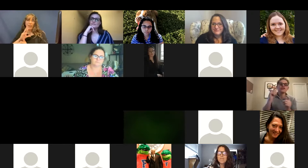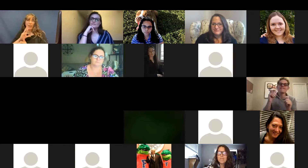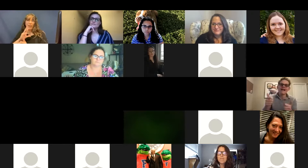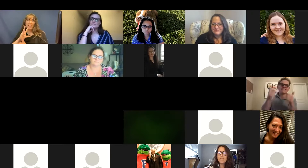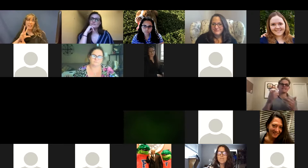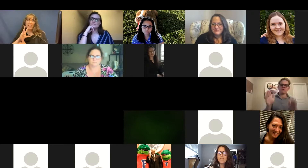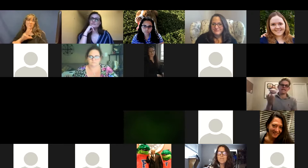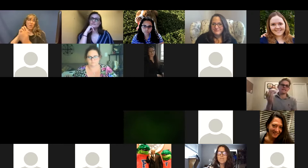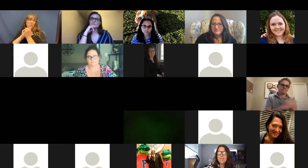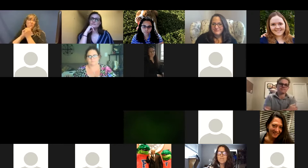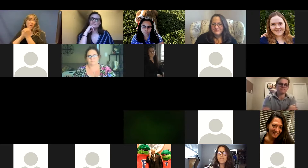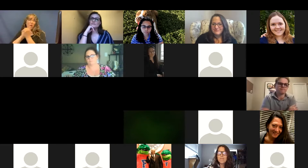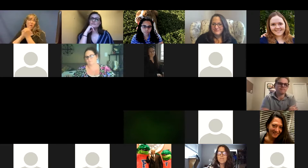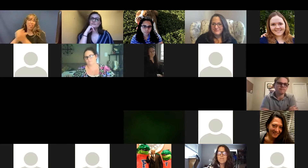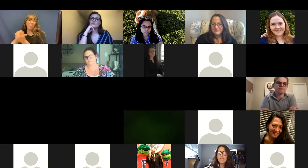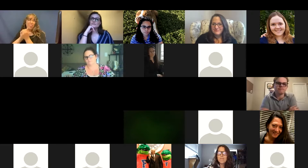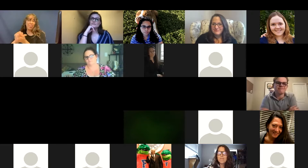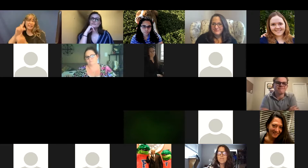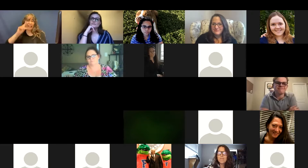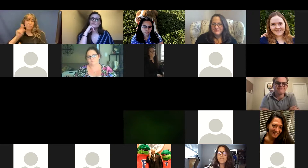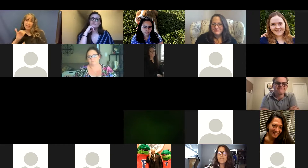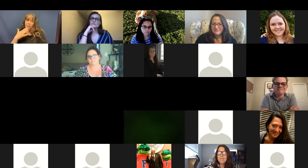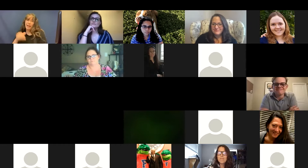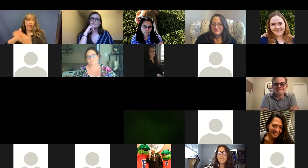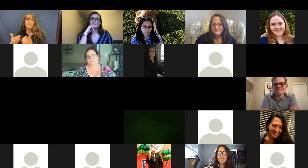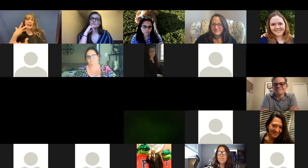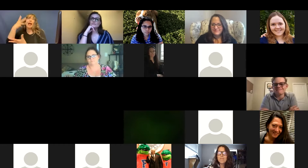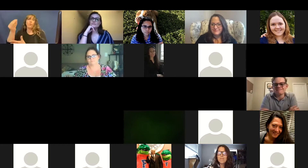You need to get out there. It's going to be the best way for you to acquire that language